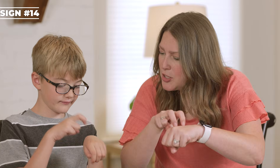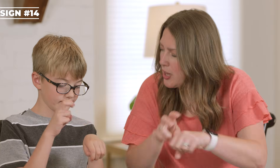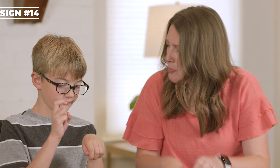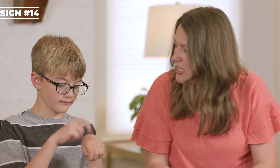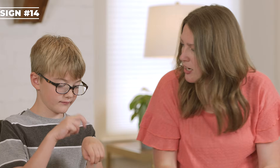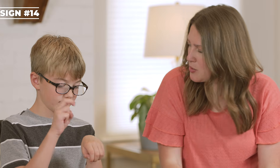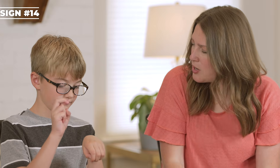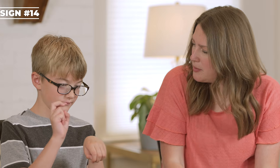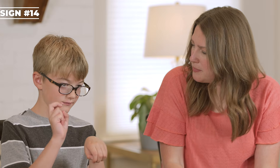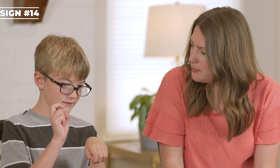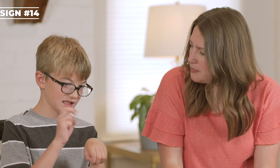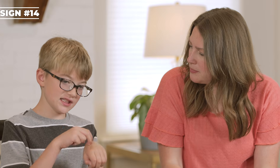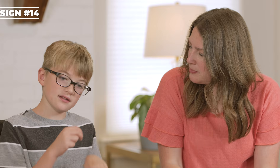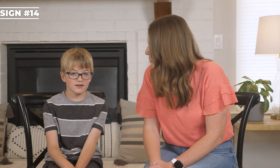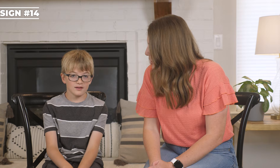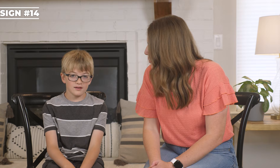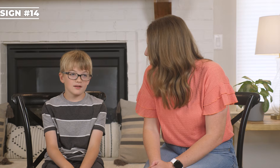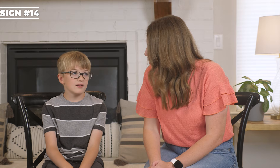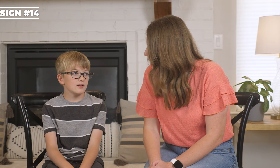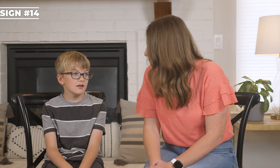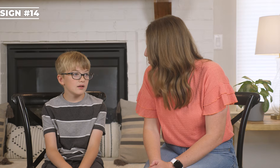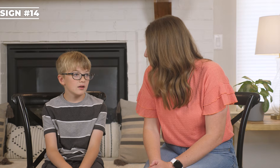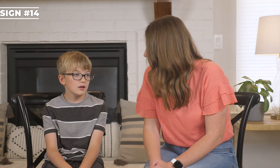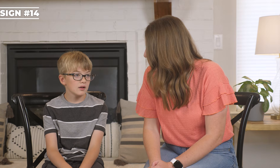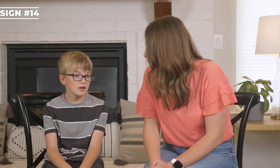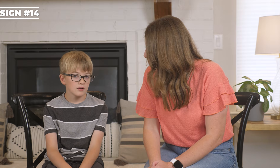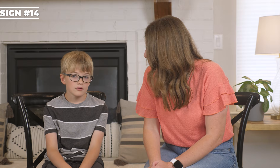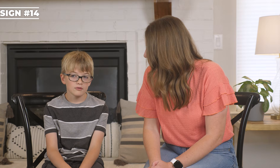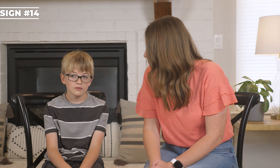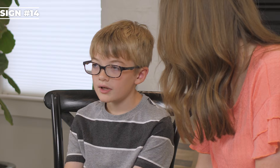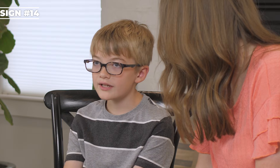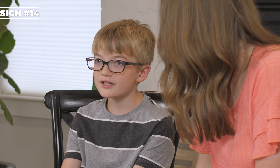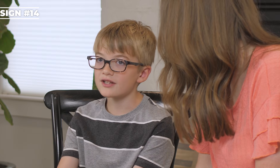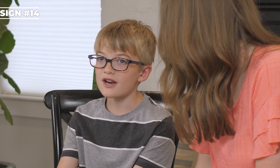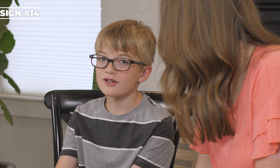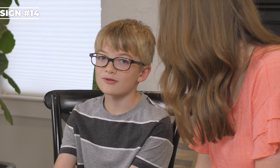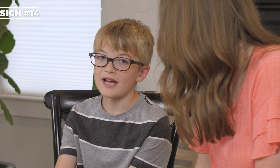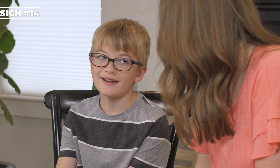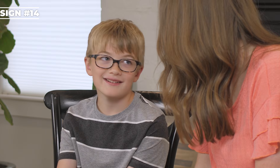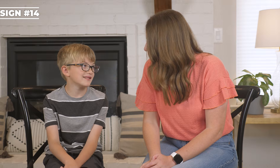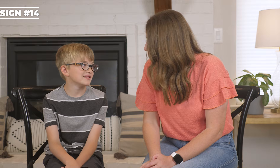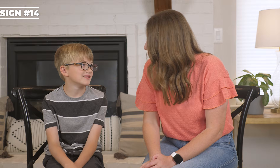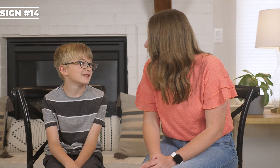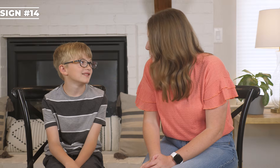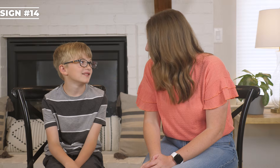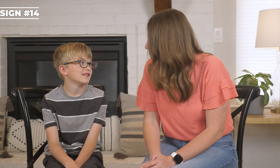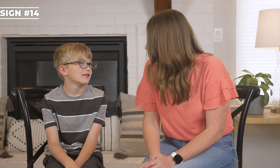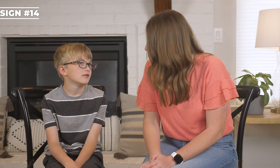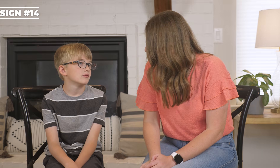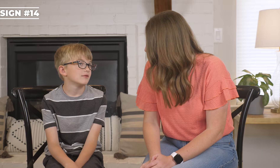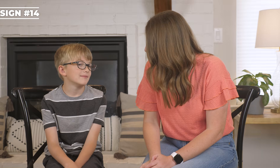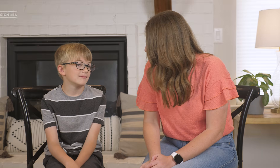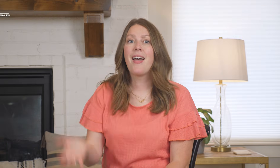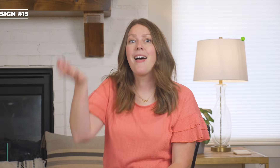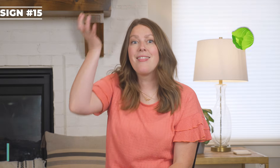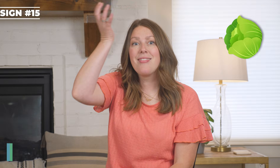You like potatoes, right? French fries are made out of potatoes. I did not know that. Well, now you know.